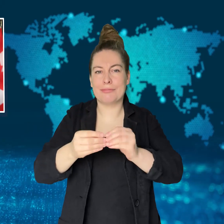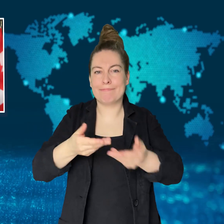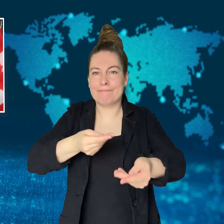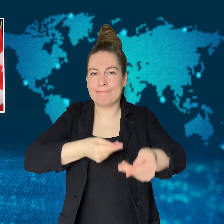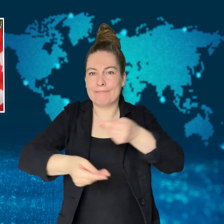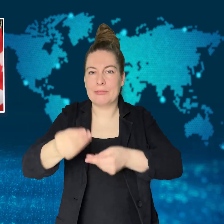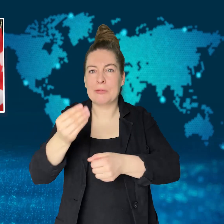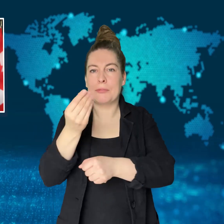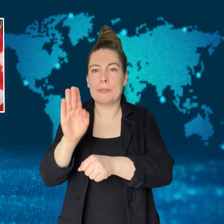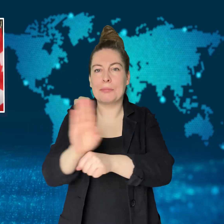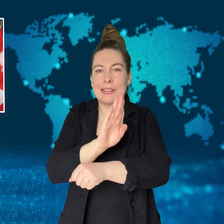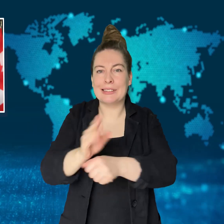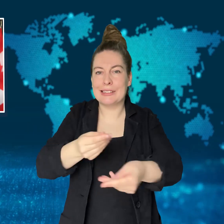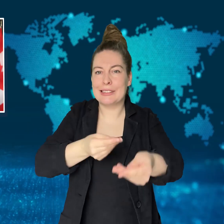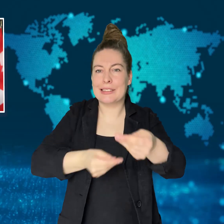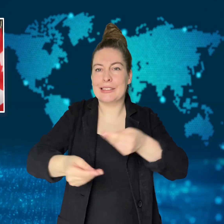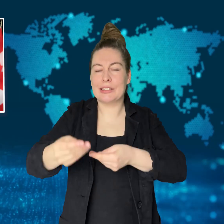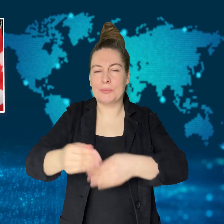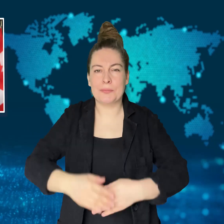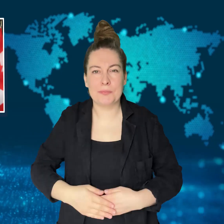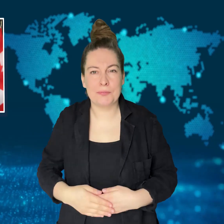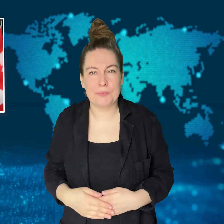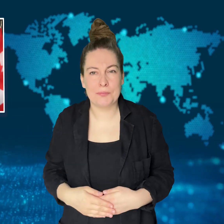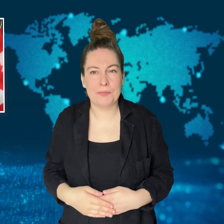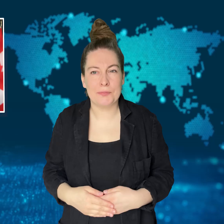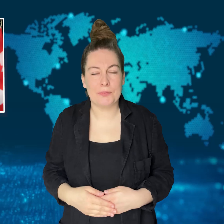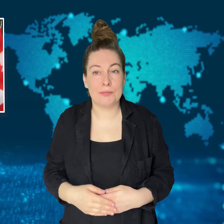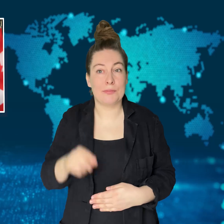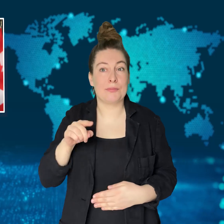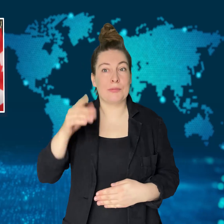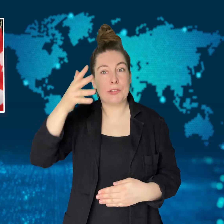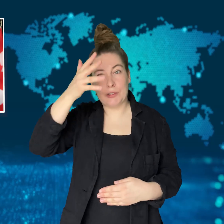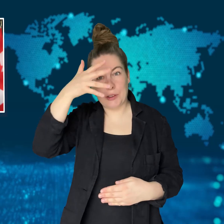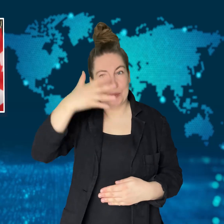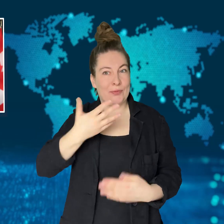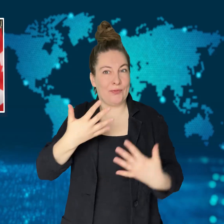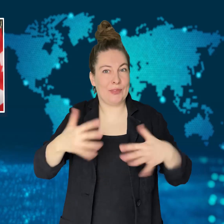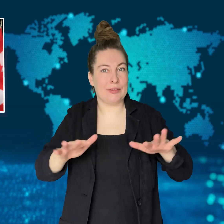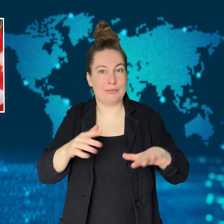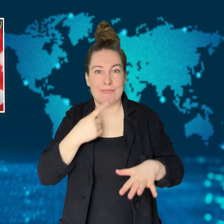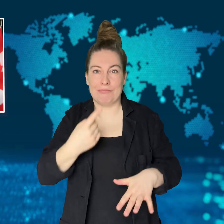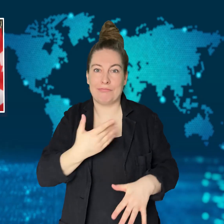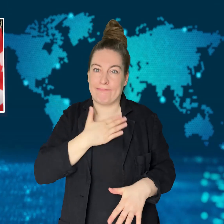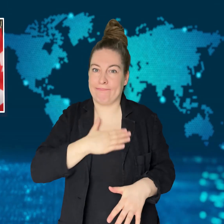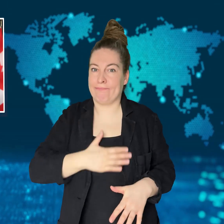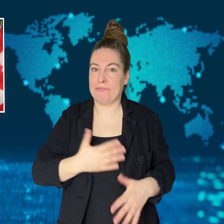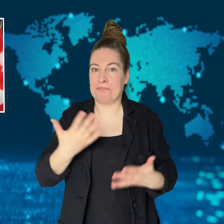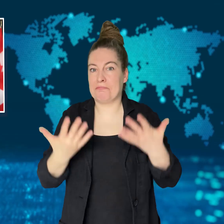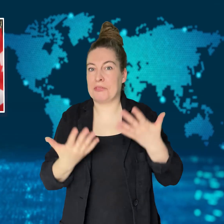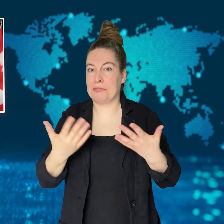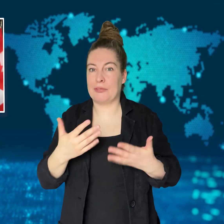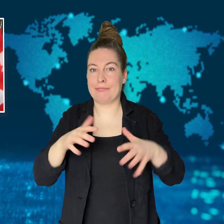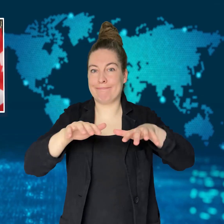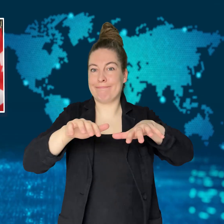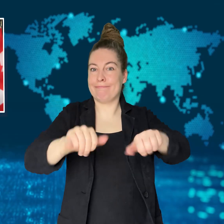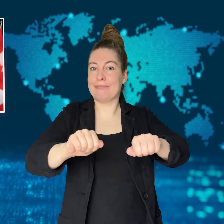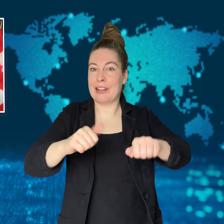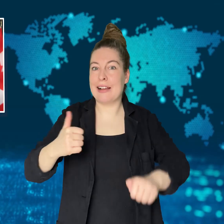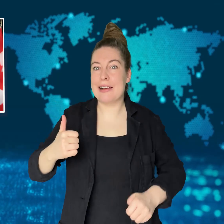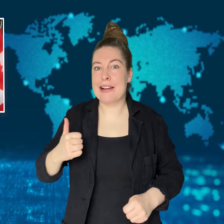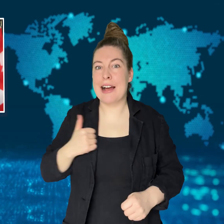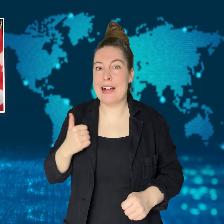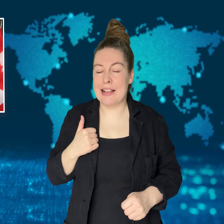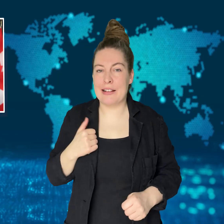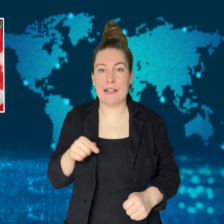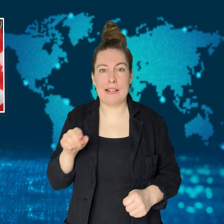after 9 days in office because of the US President Trump's trade actions.